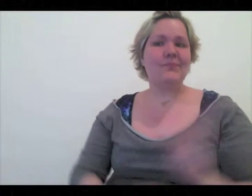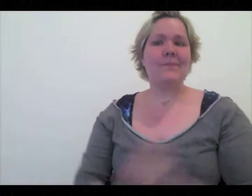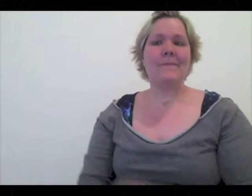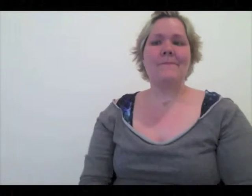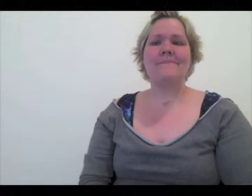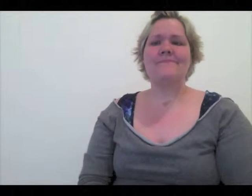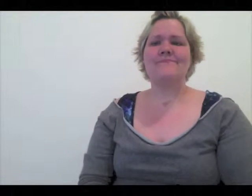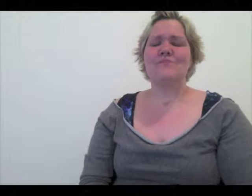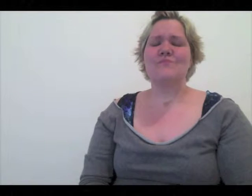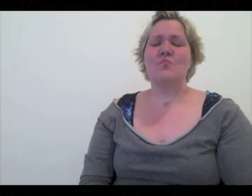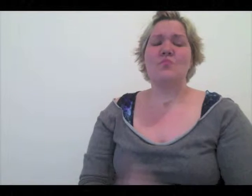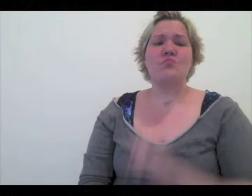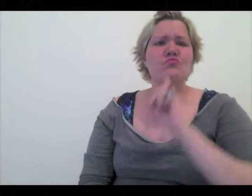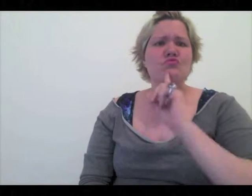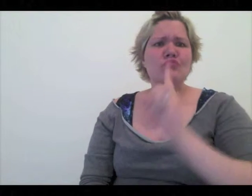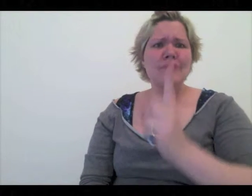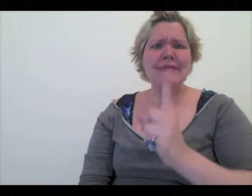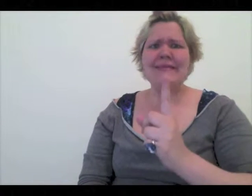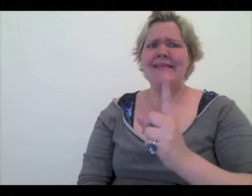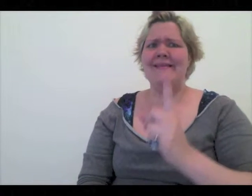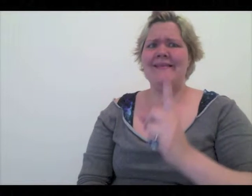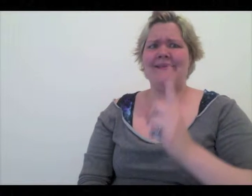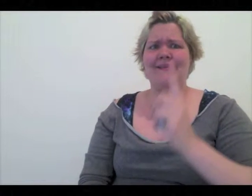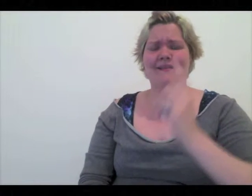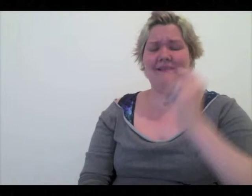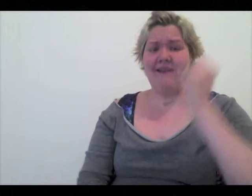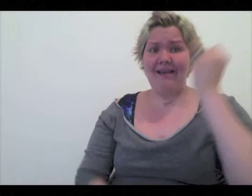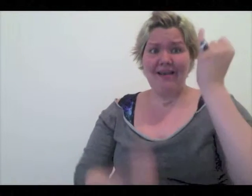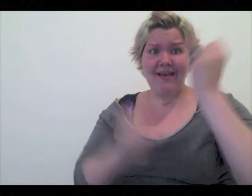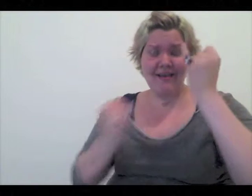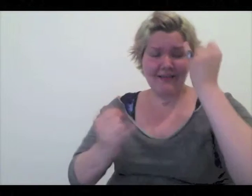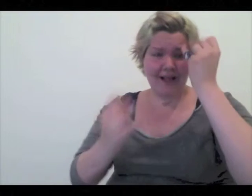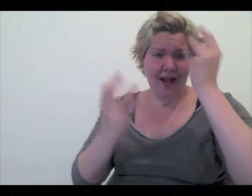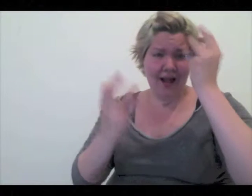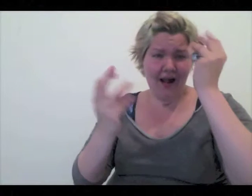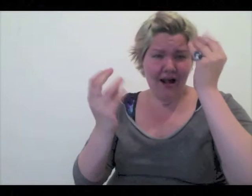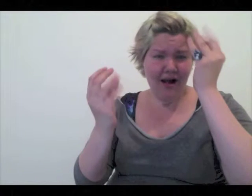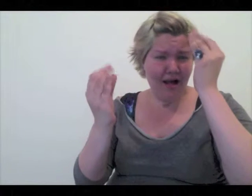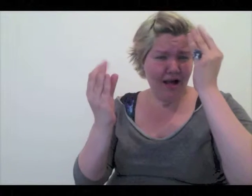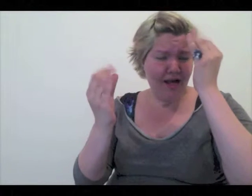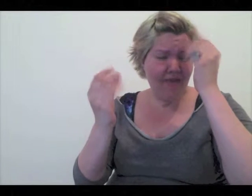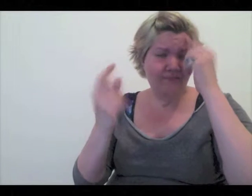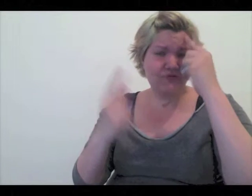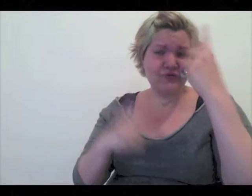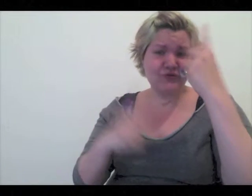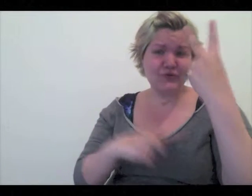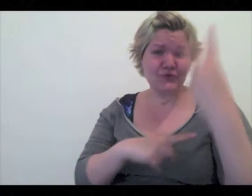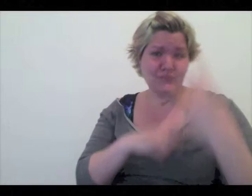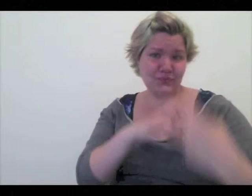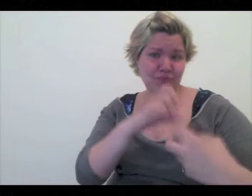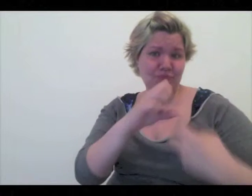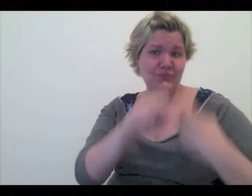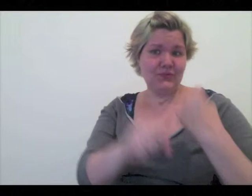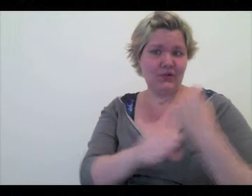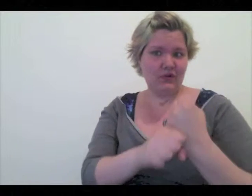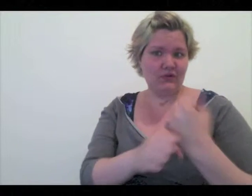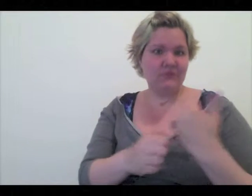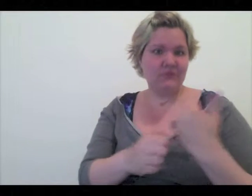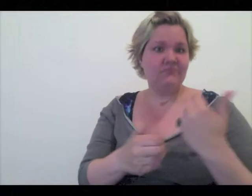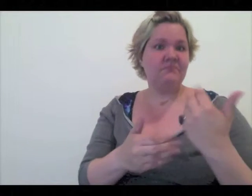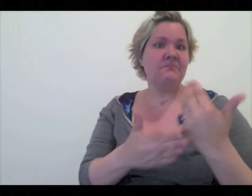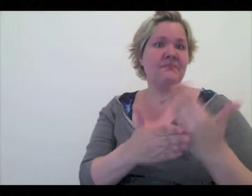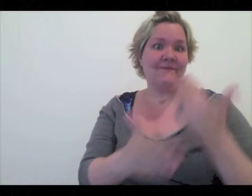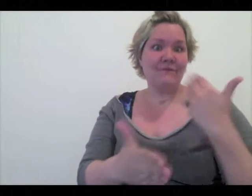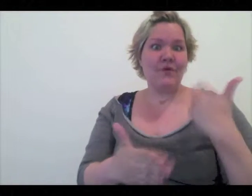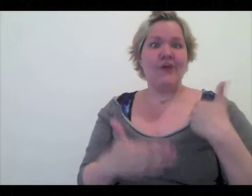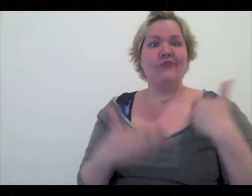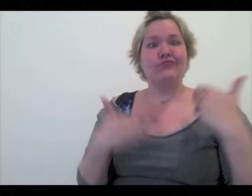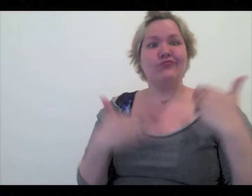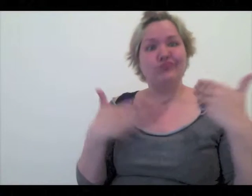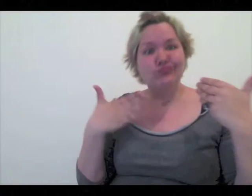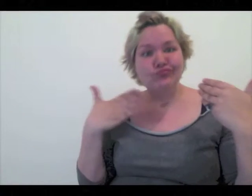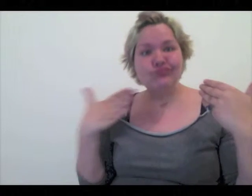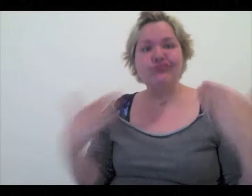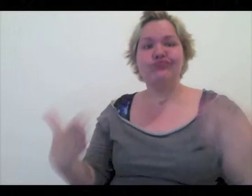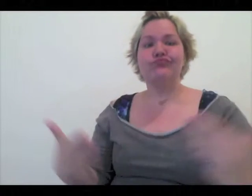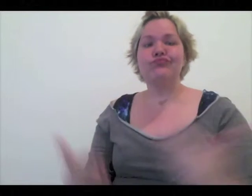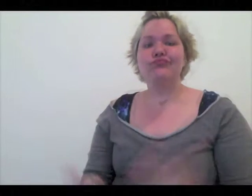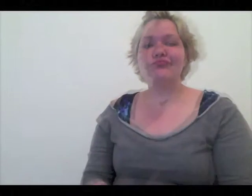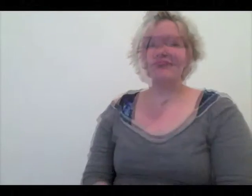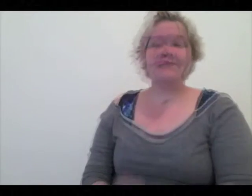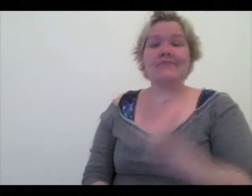Actually, the ideas were brewing in my head for a couple of years before I actually founded it.